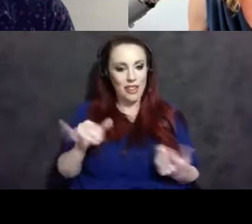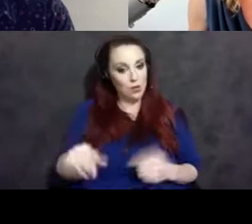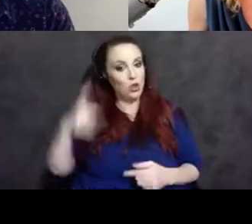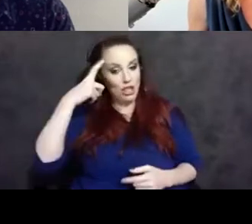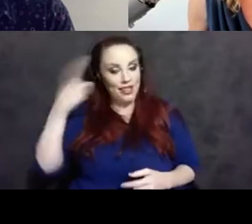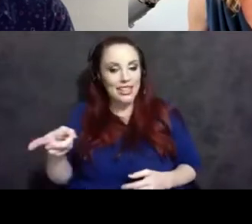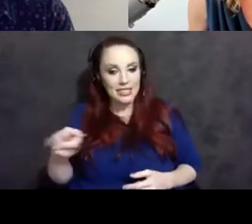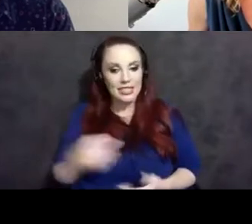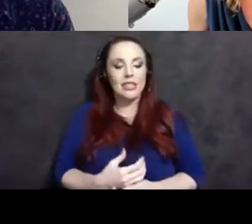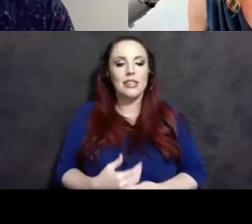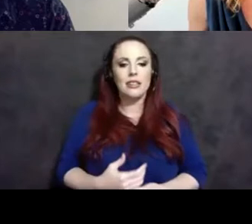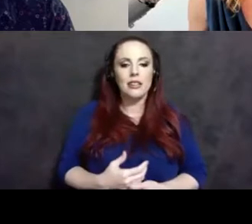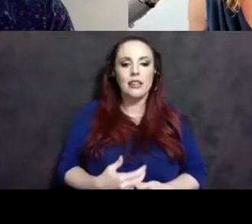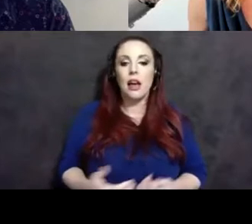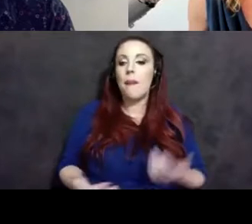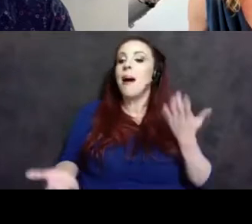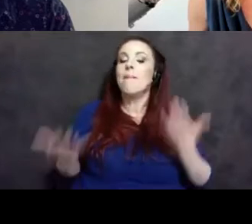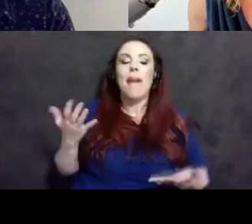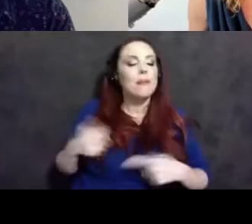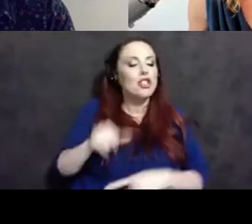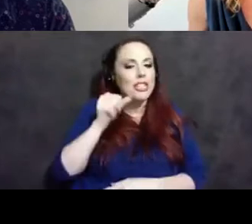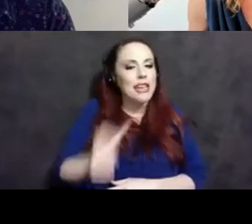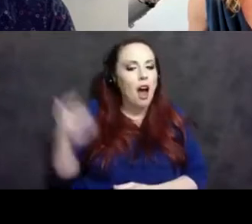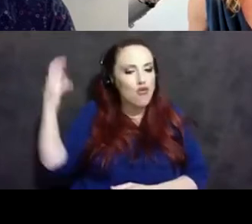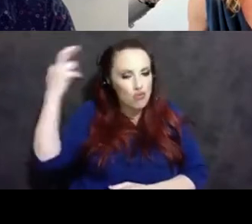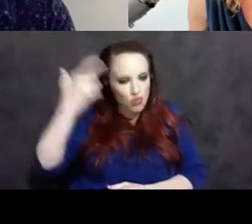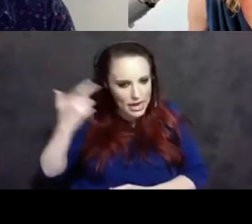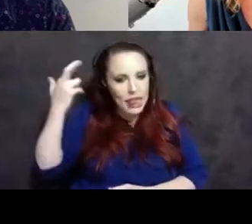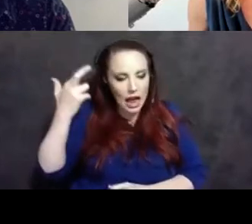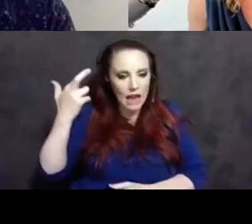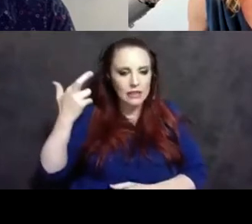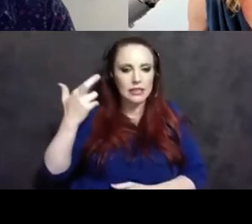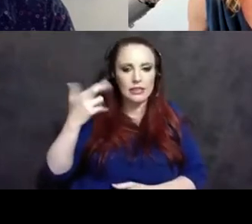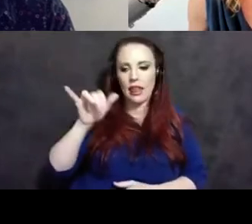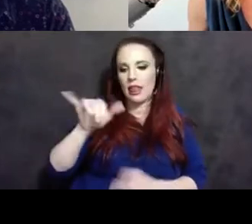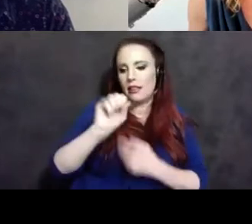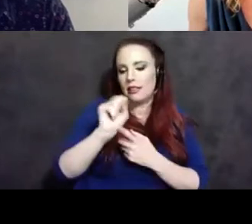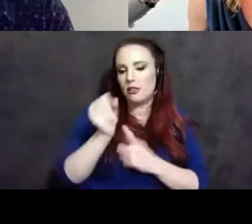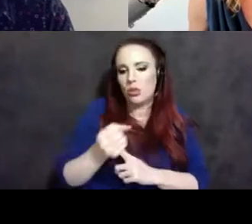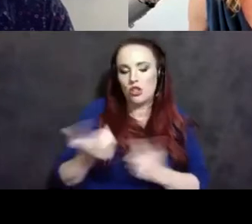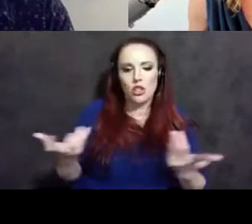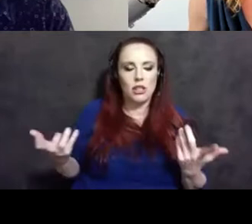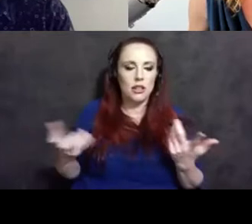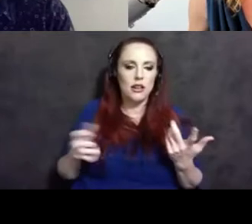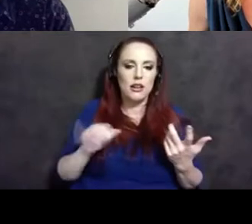But she might not realize in the situation where if she were on a decision table where